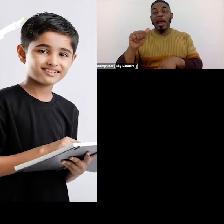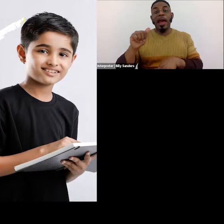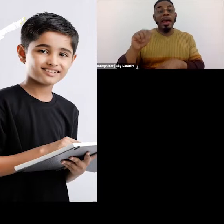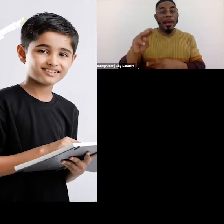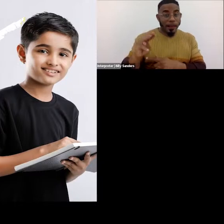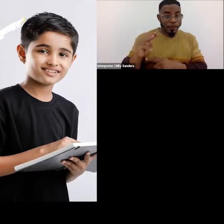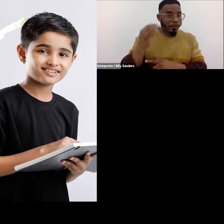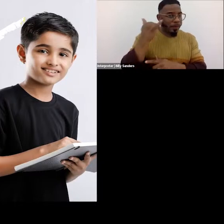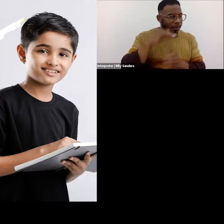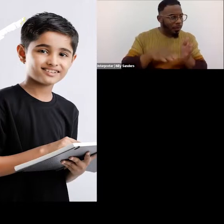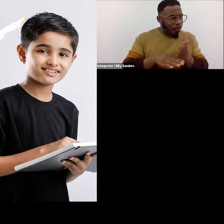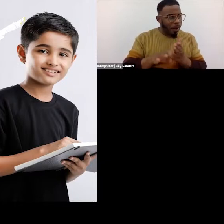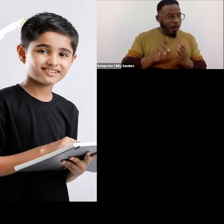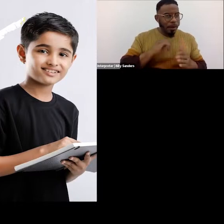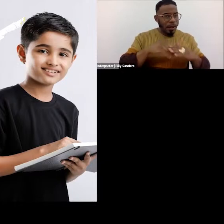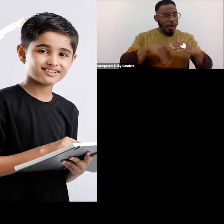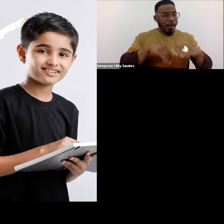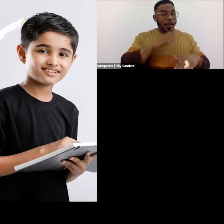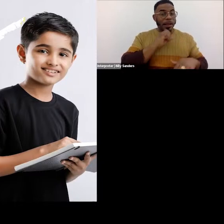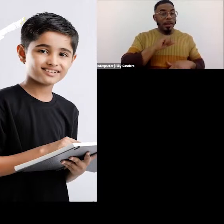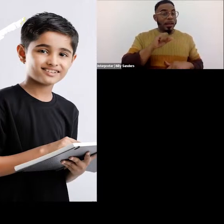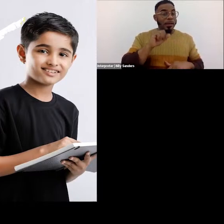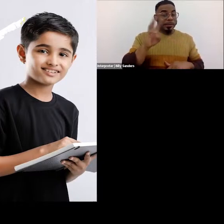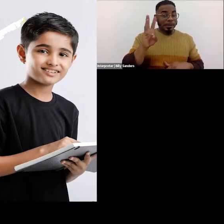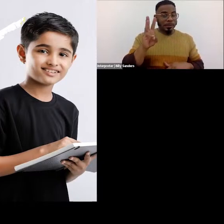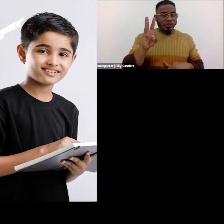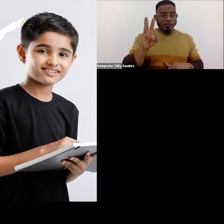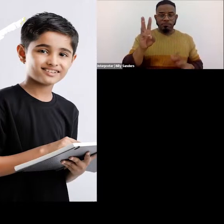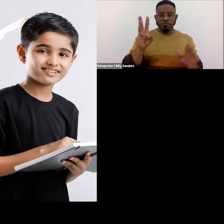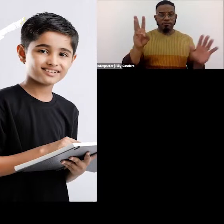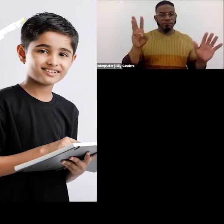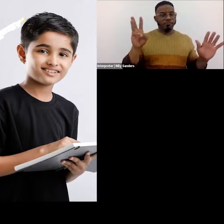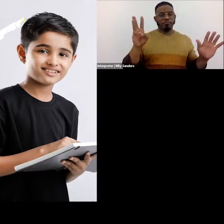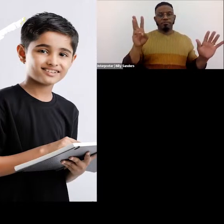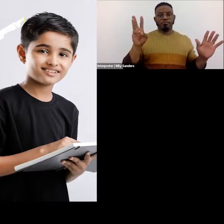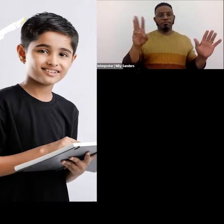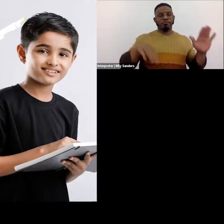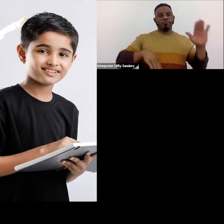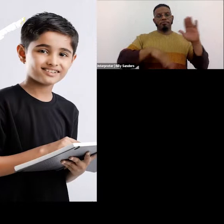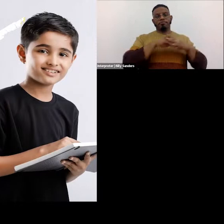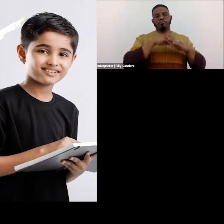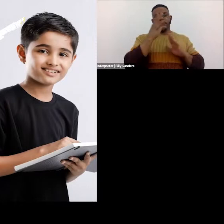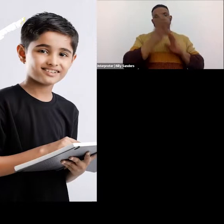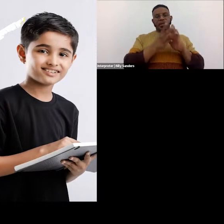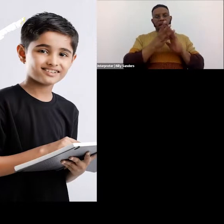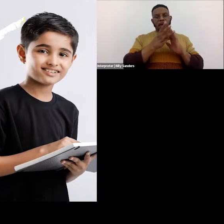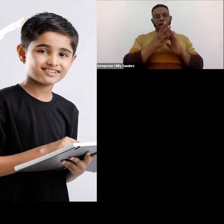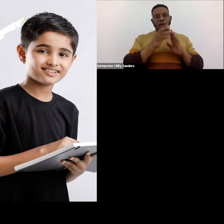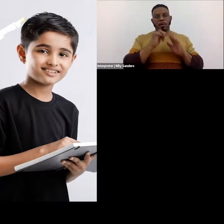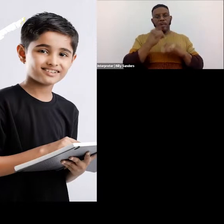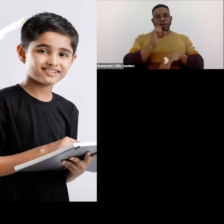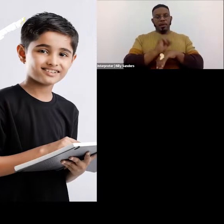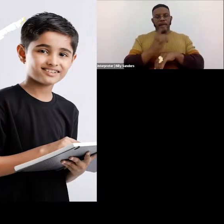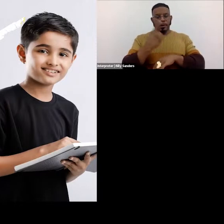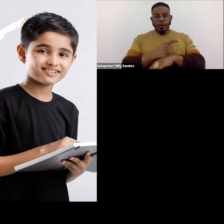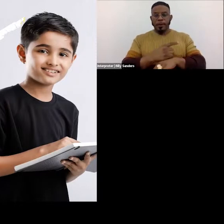If the minor is less than the age of six, it's a maximum of six hours that they can be employed on set.